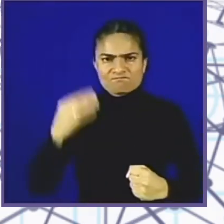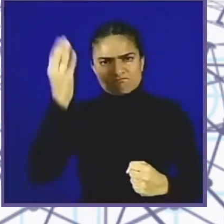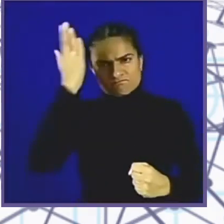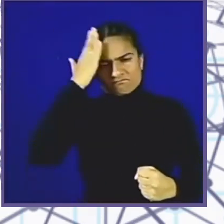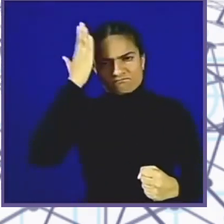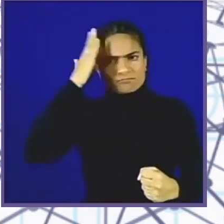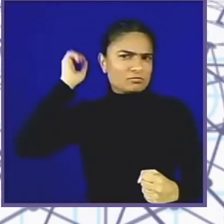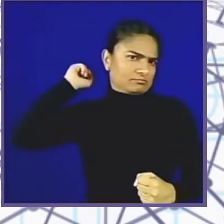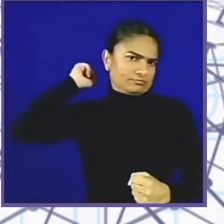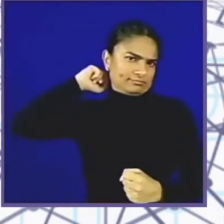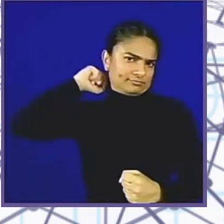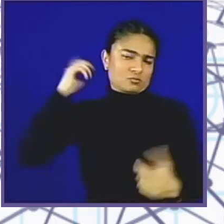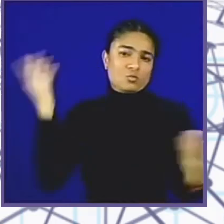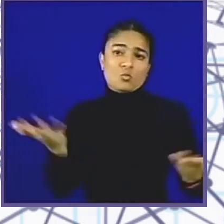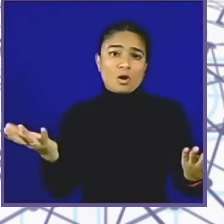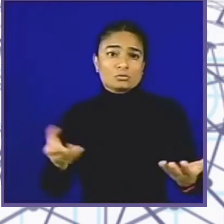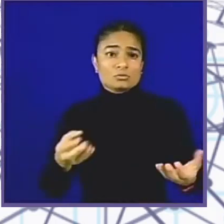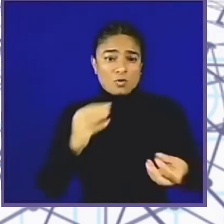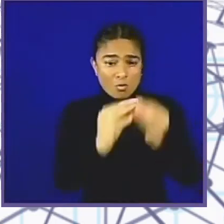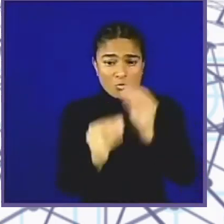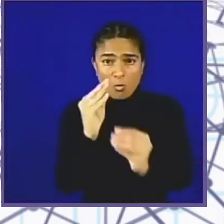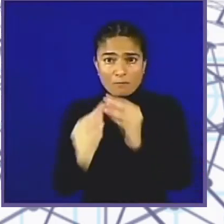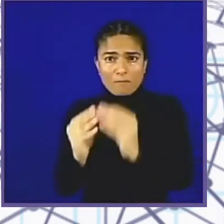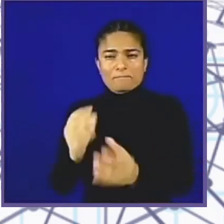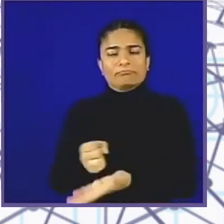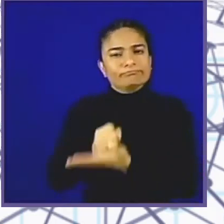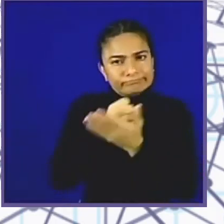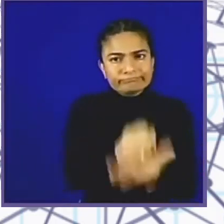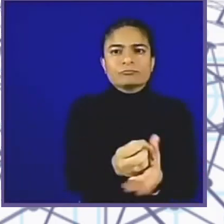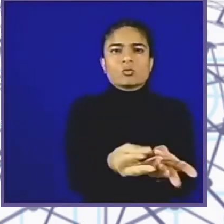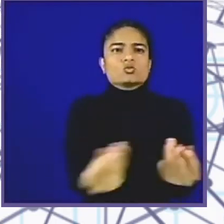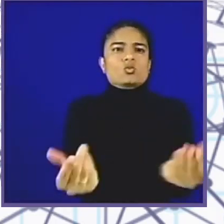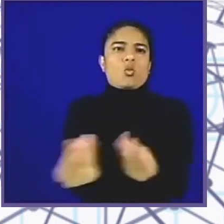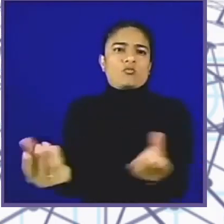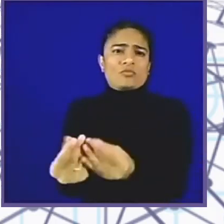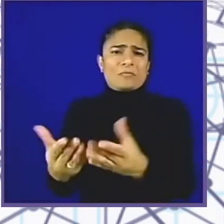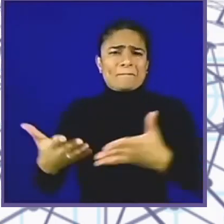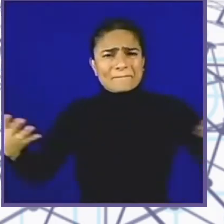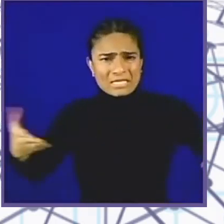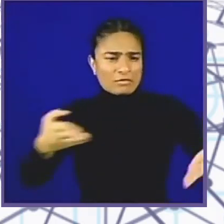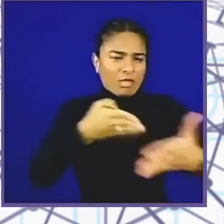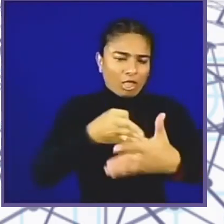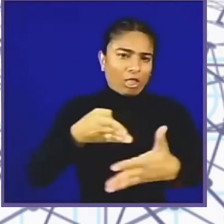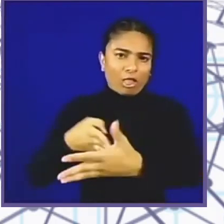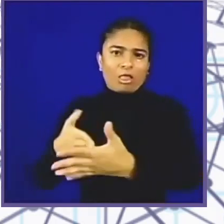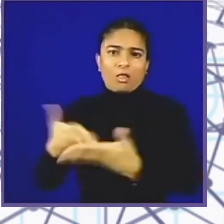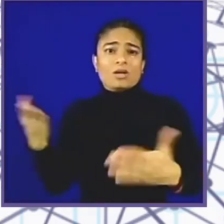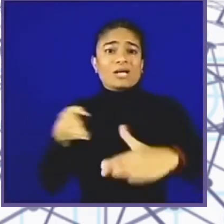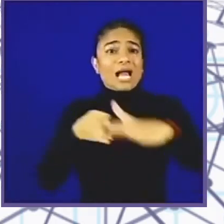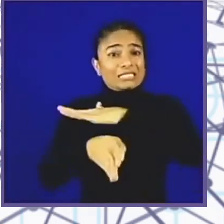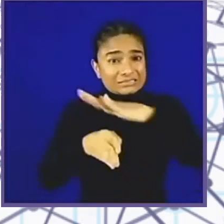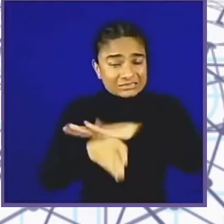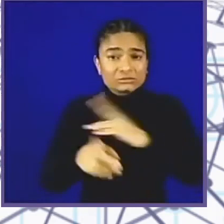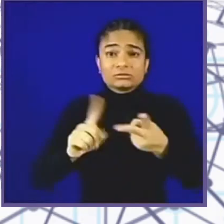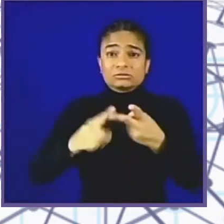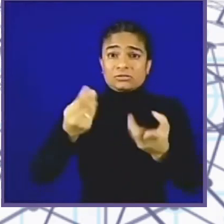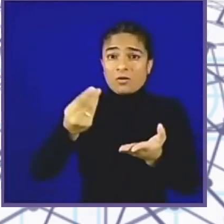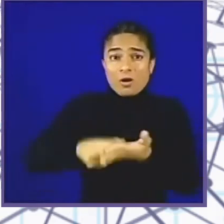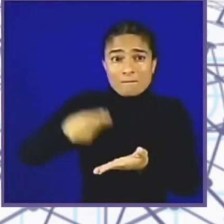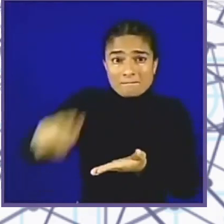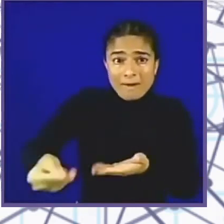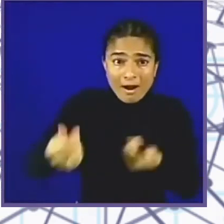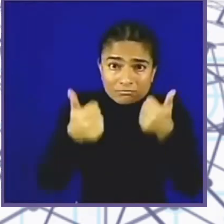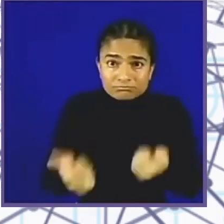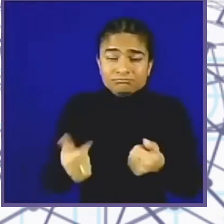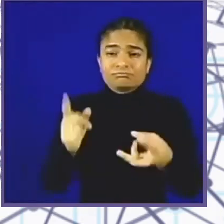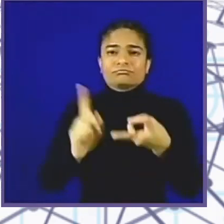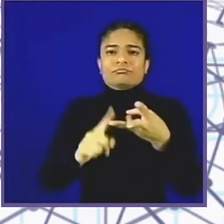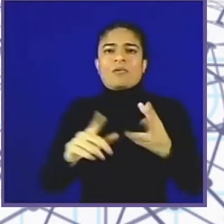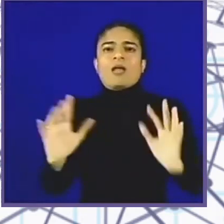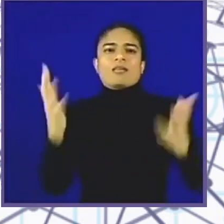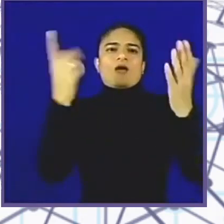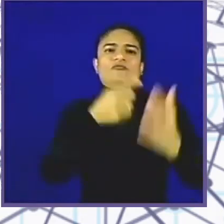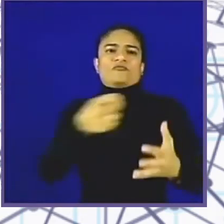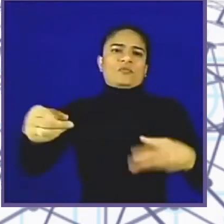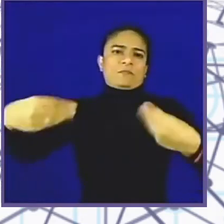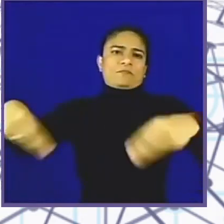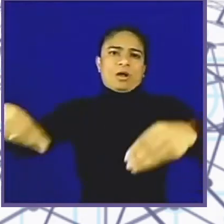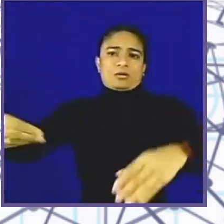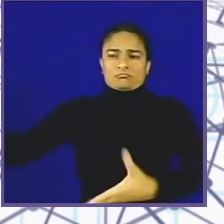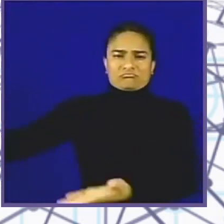lie in the hands of entrepreneurs and founders who believe that is possible. I see a future where